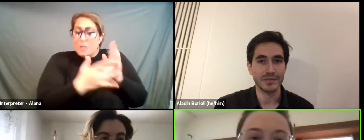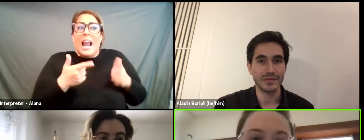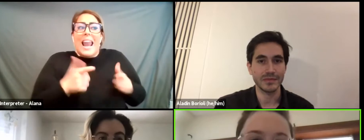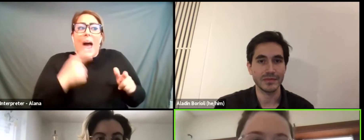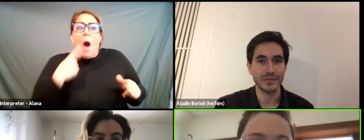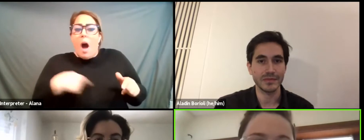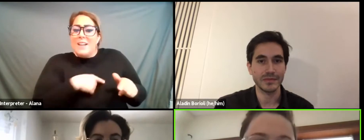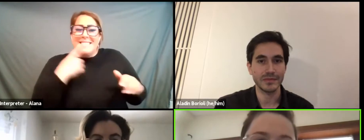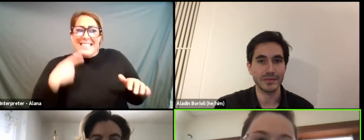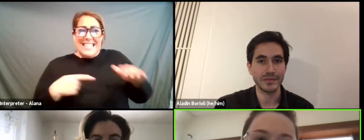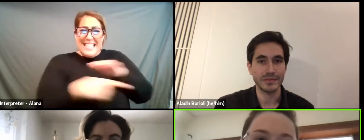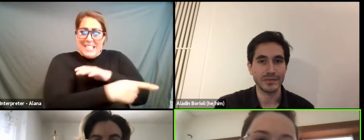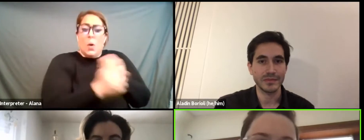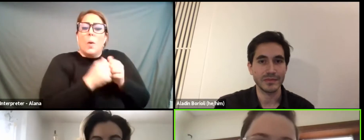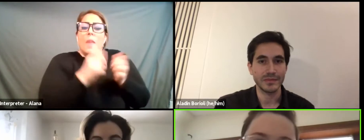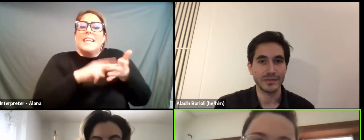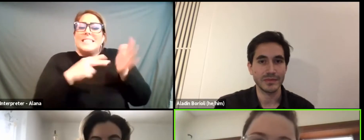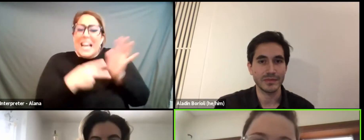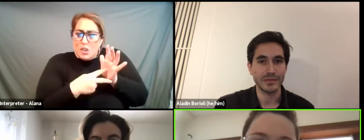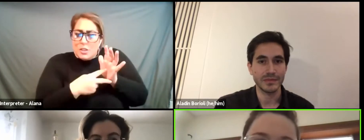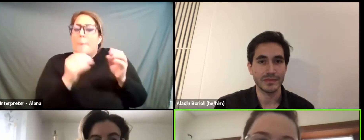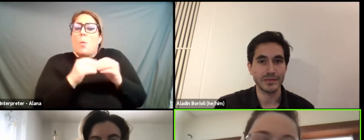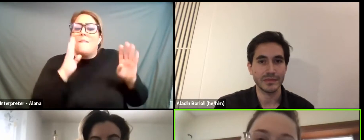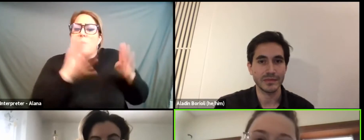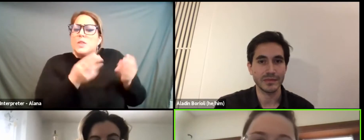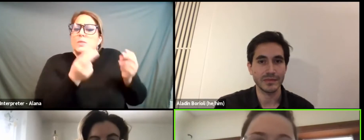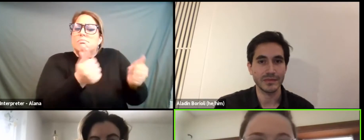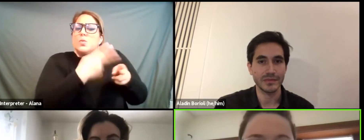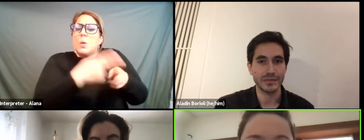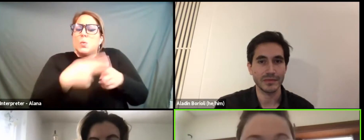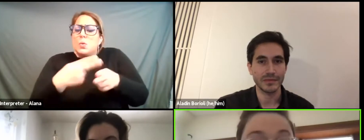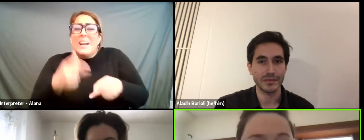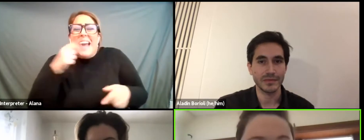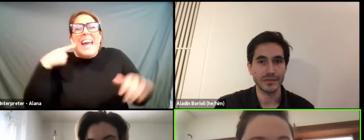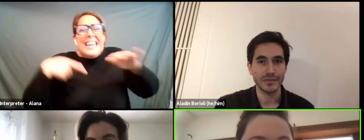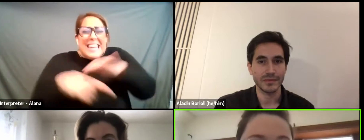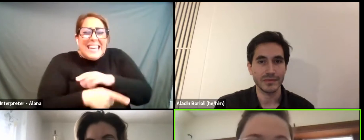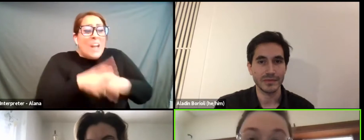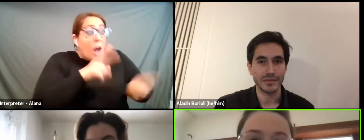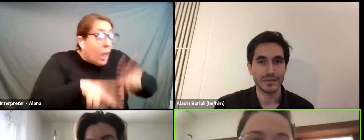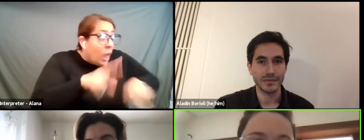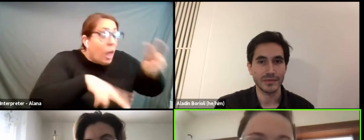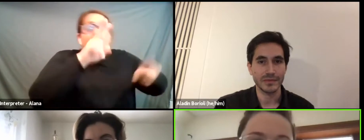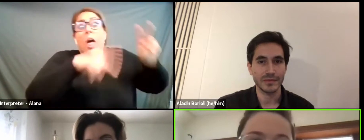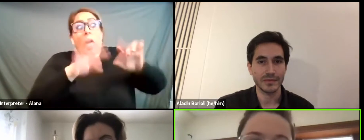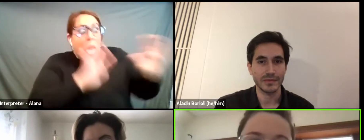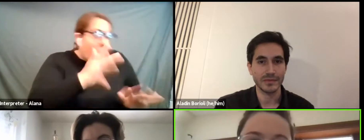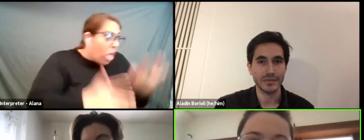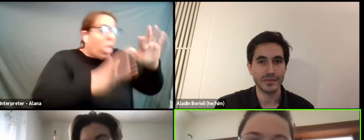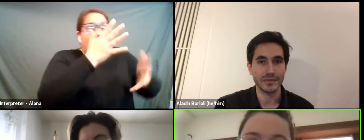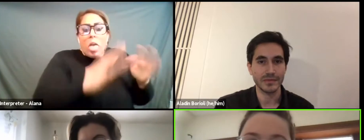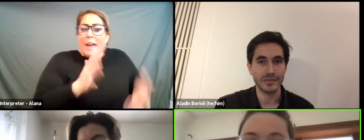intention and a lot more focus so we're not having to go in too often and disturbing them often. But